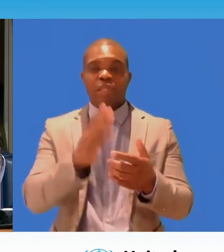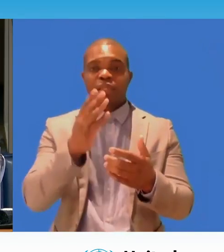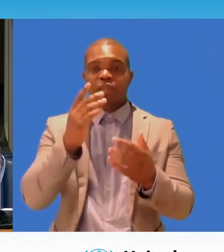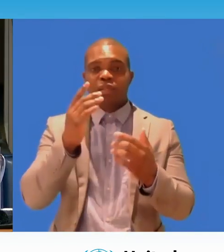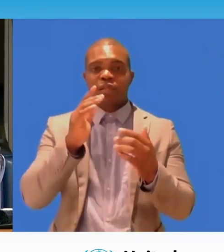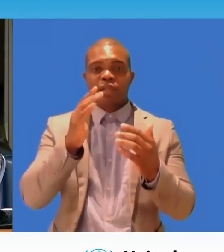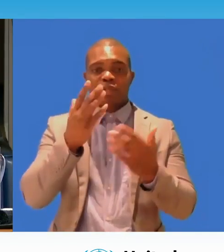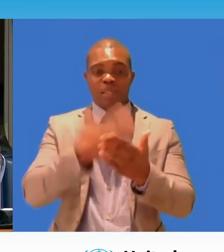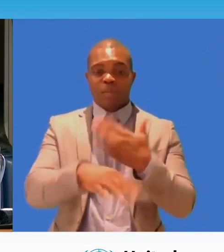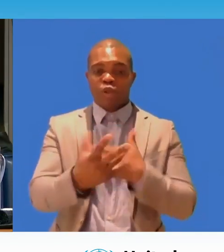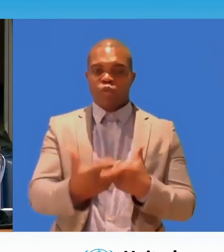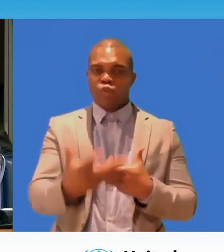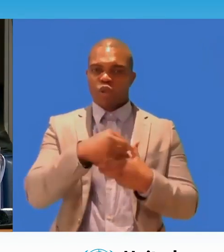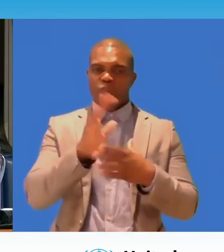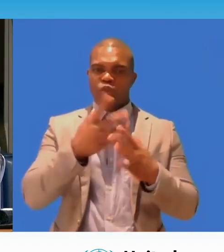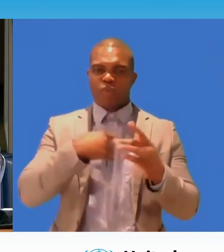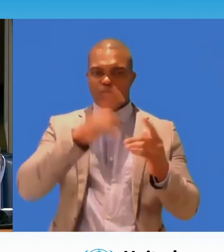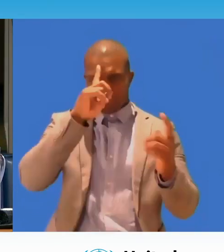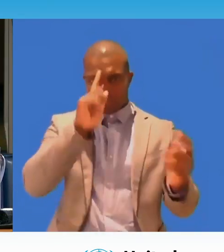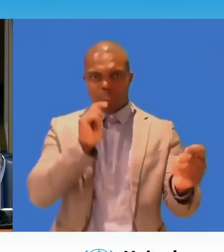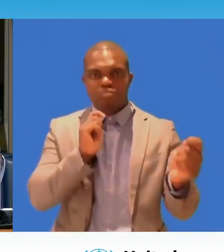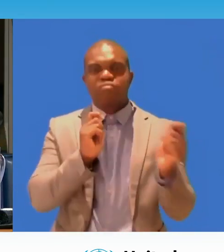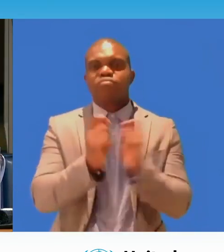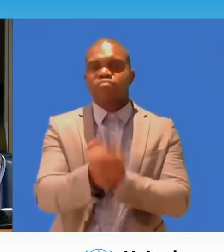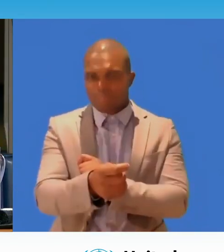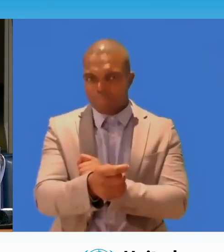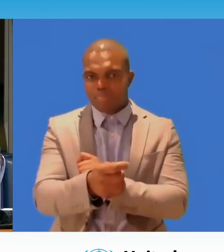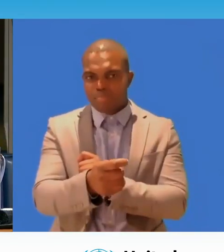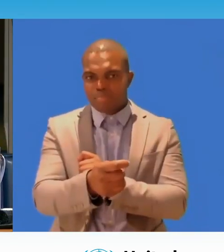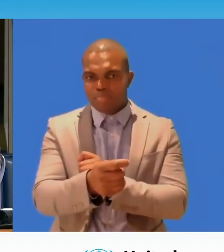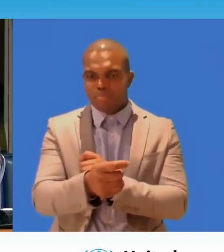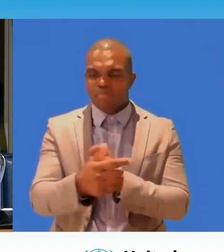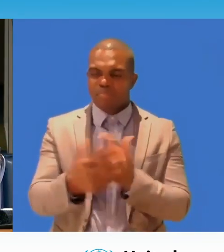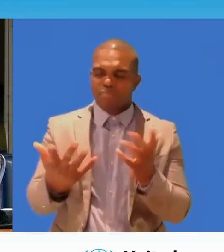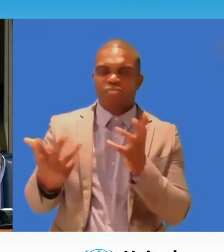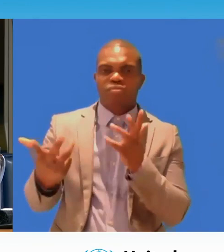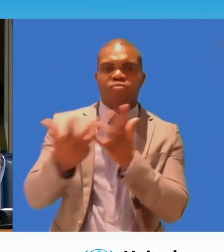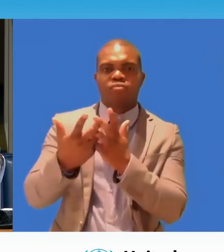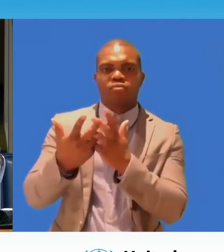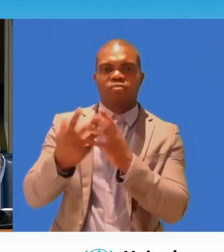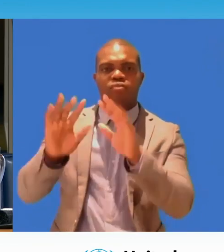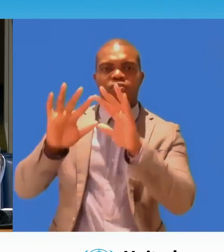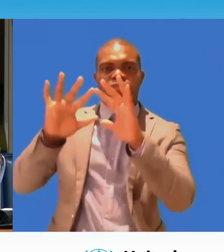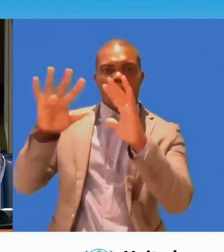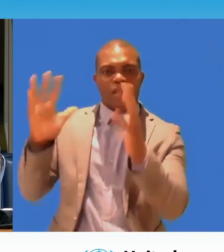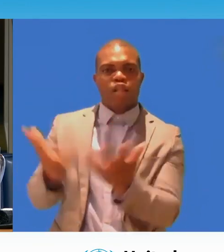current International juncture and the head of the summit of the future indeed the world